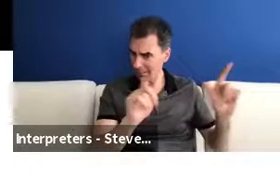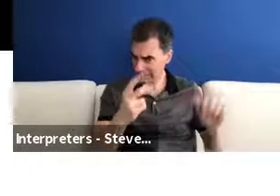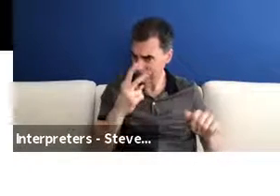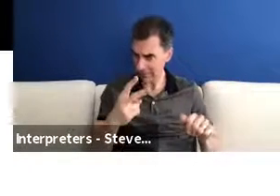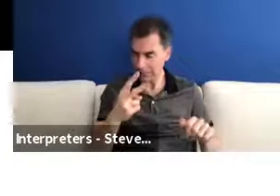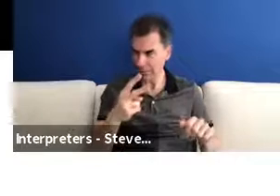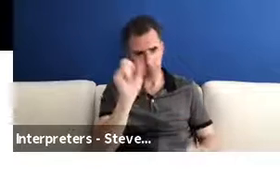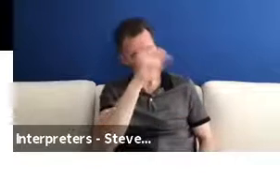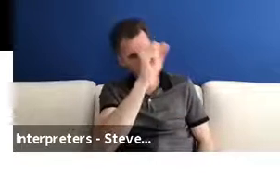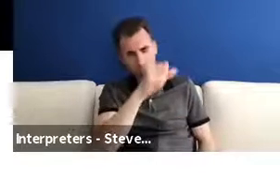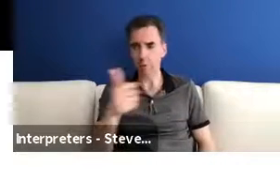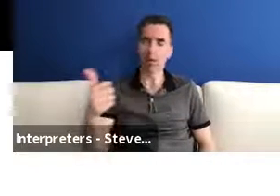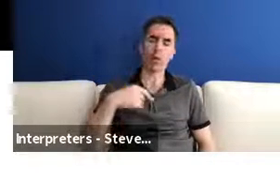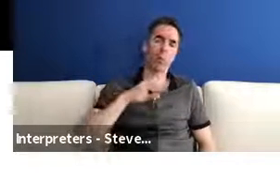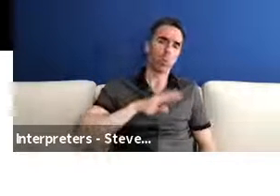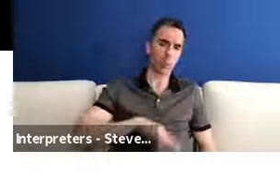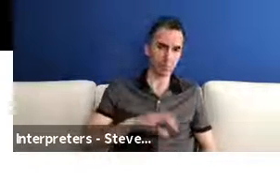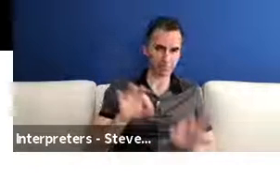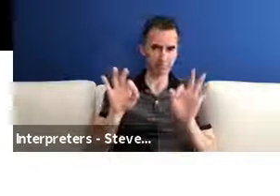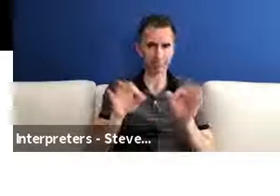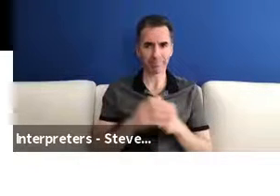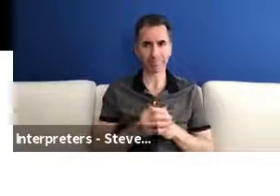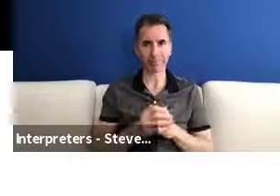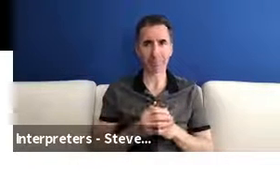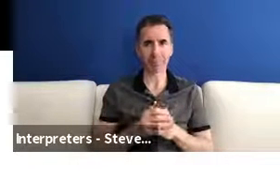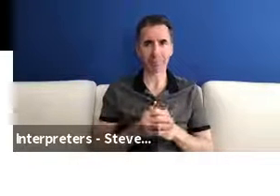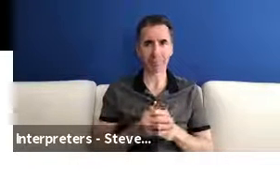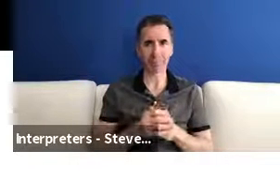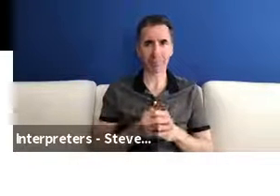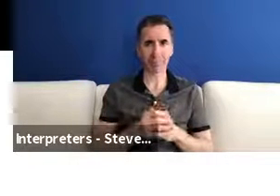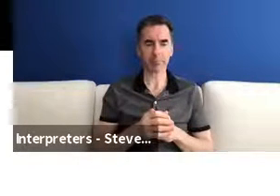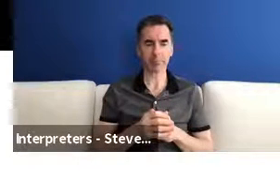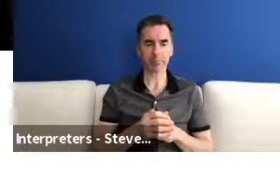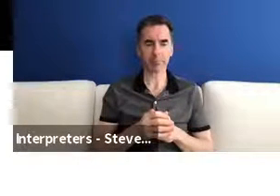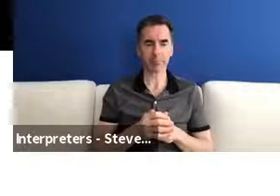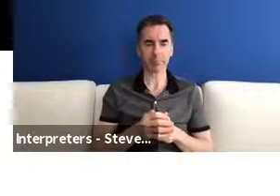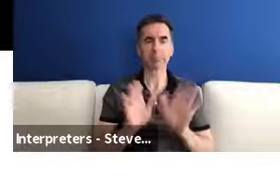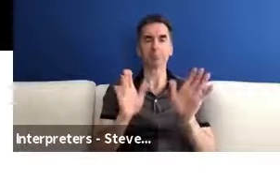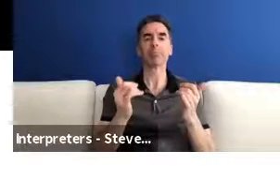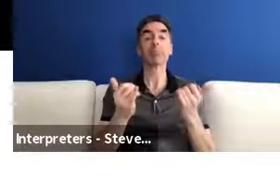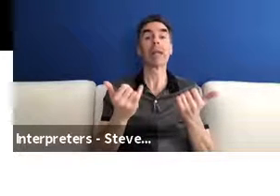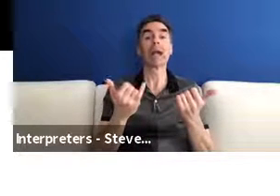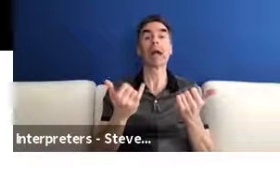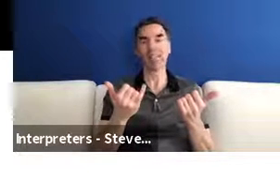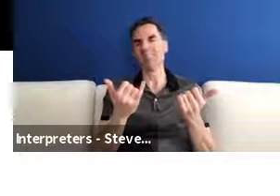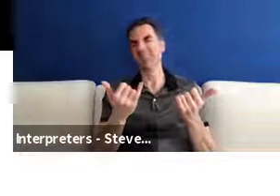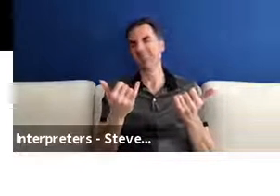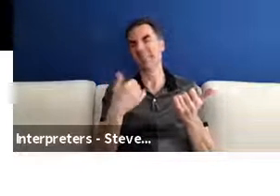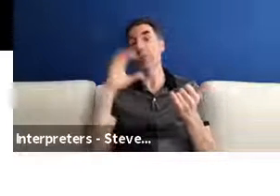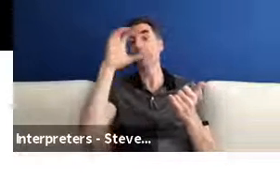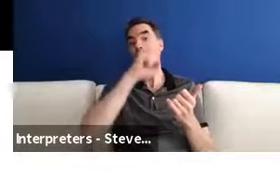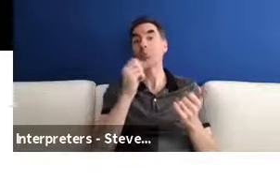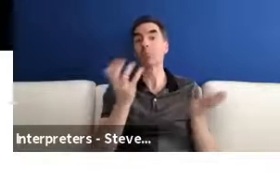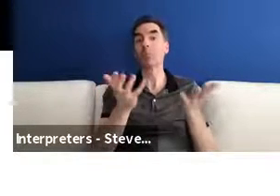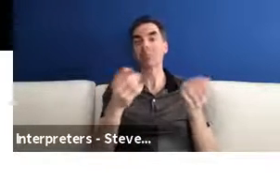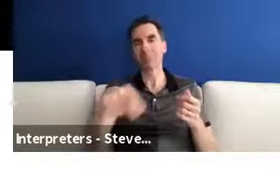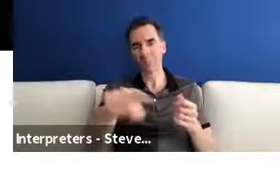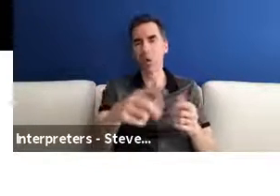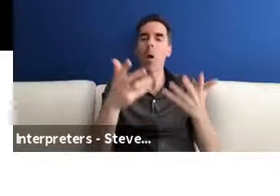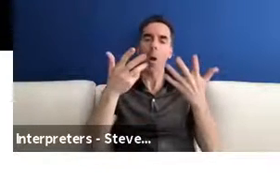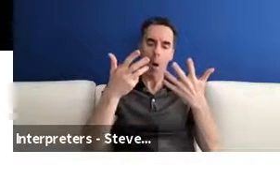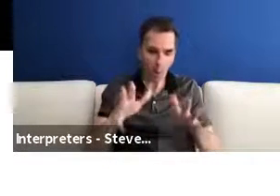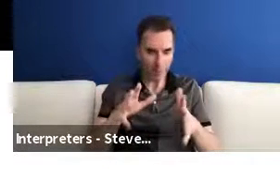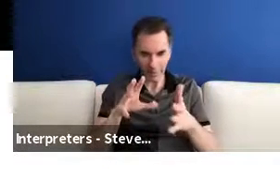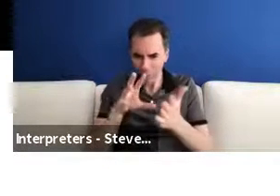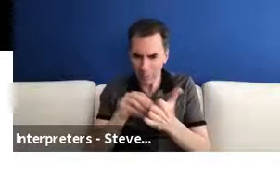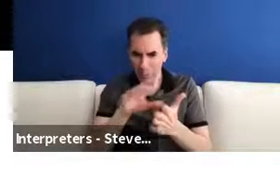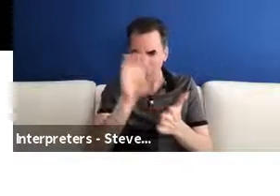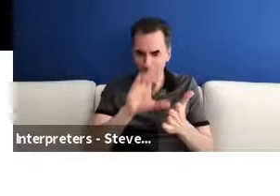Jodie Steeley: Okay, thank you. Um, so, uh, but right now, I am going to assume that you all have used zoom. Love it or hate it.